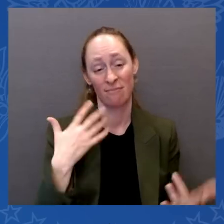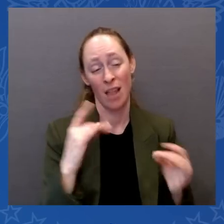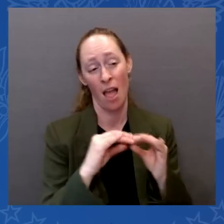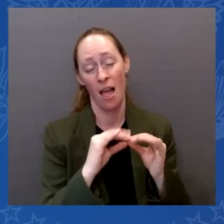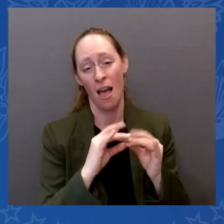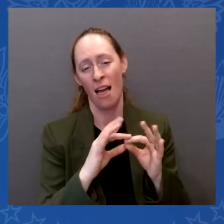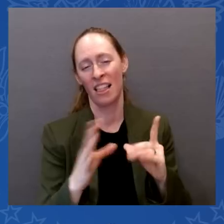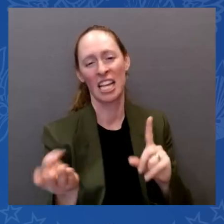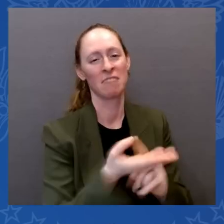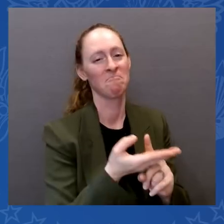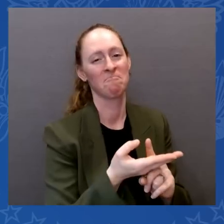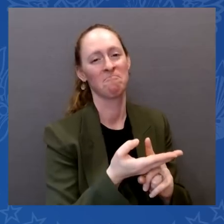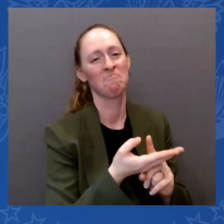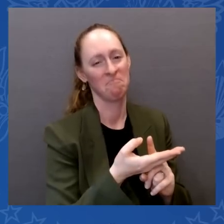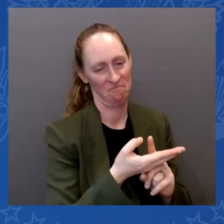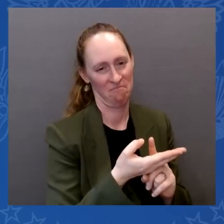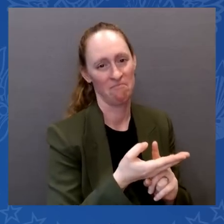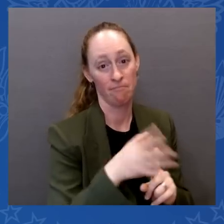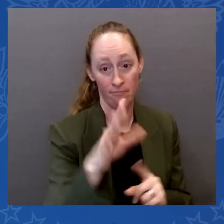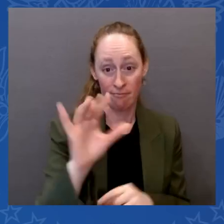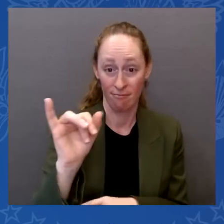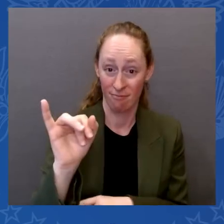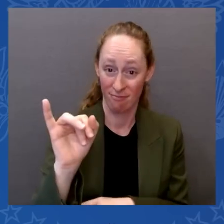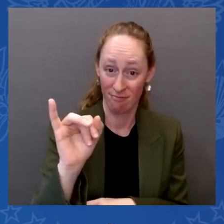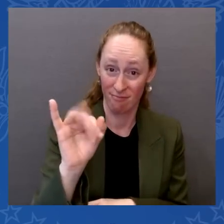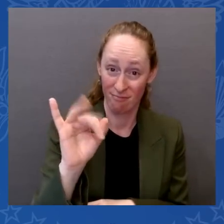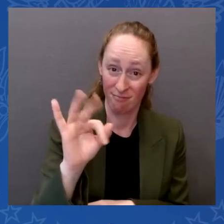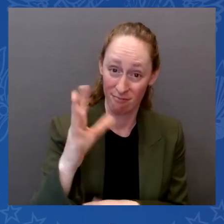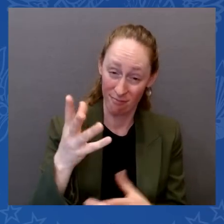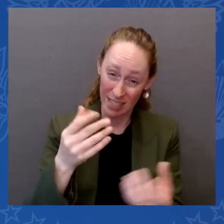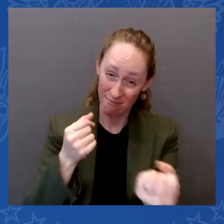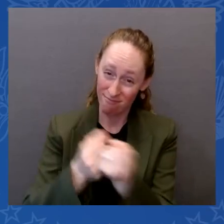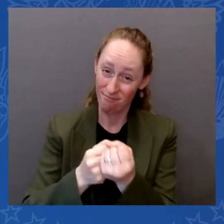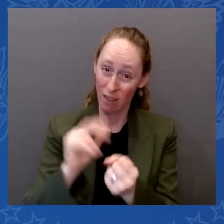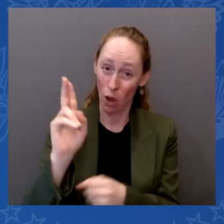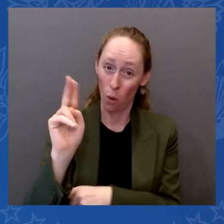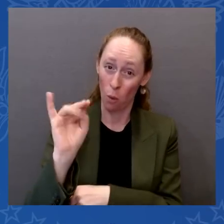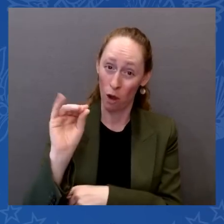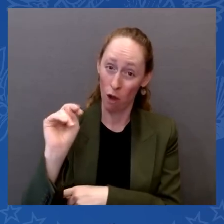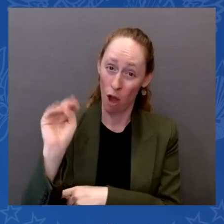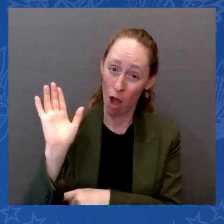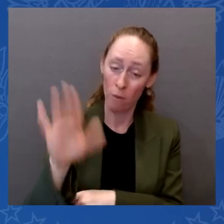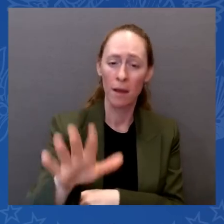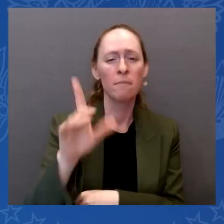was about what we have to do to deal with climate, with advanced manufacturing;